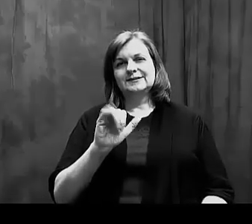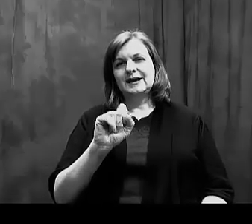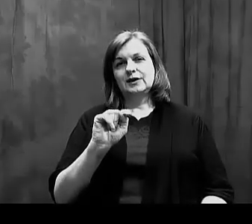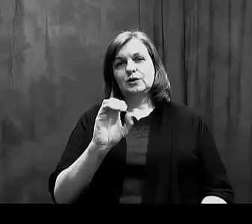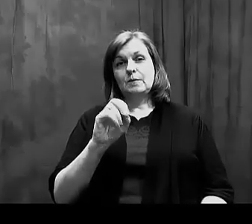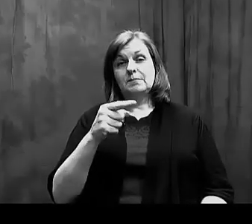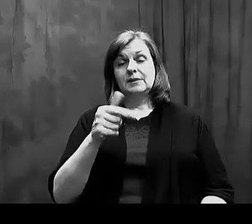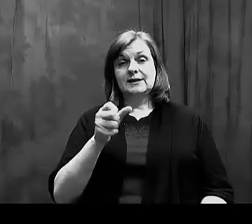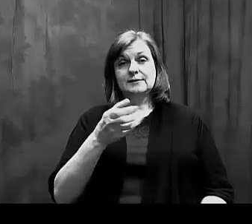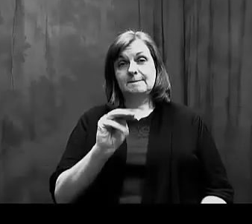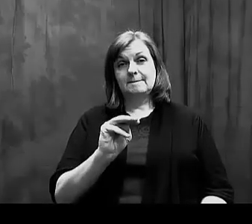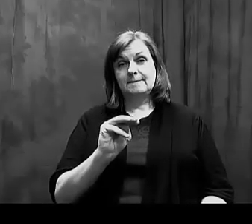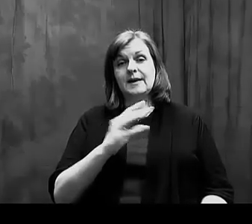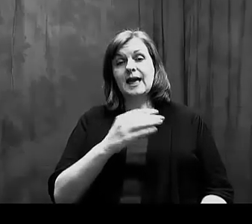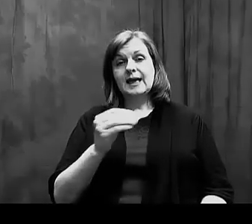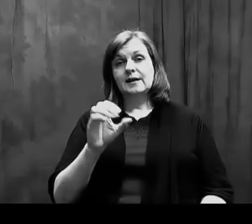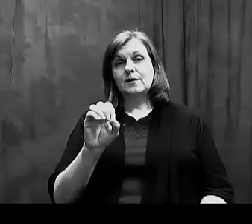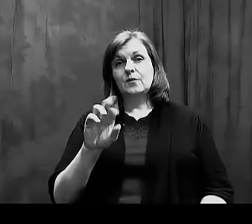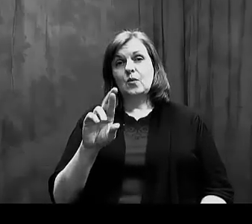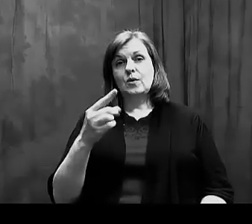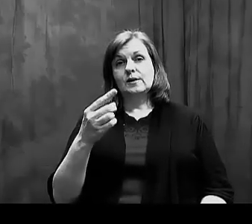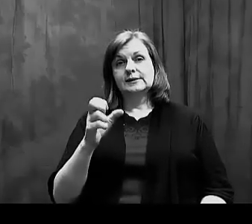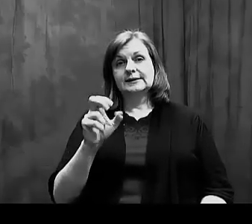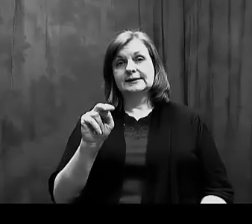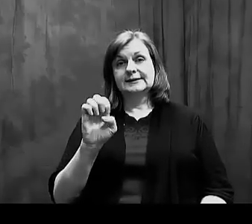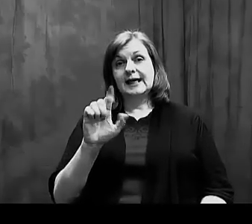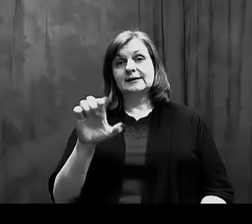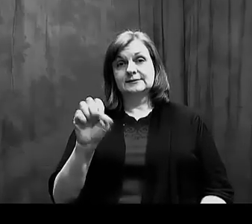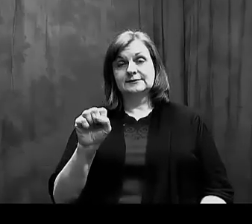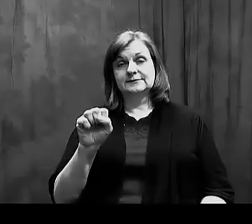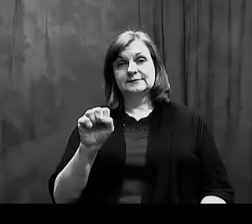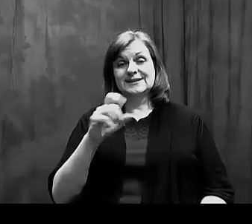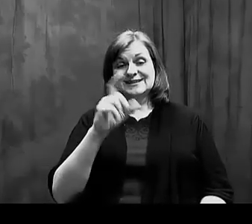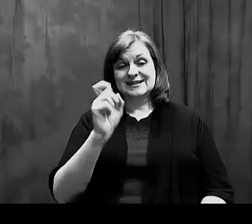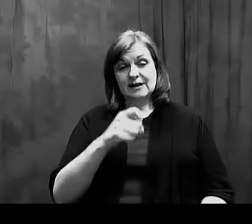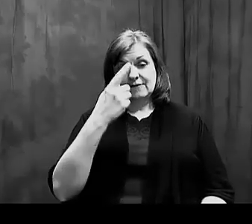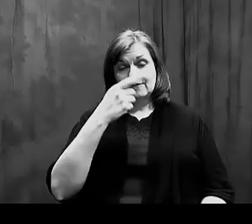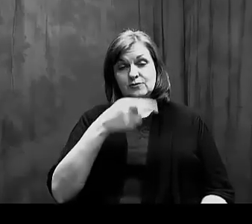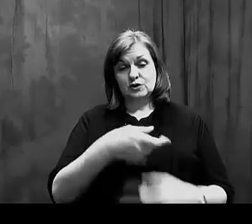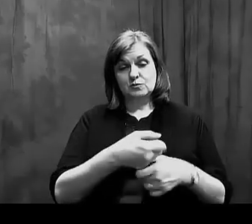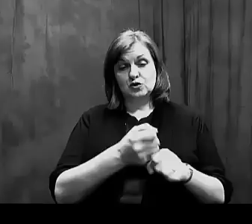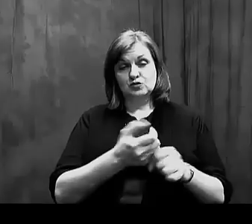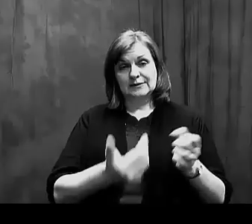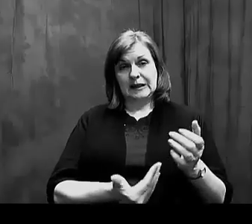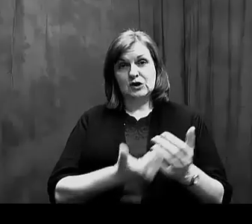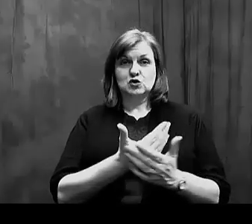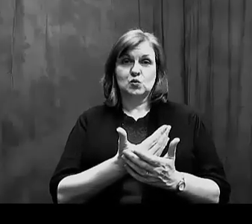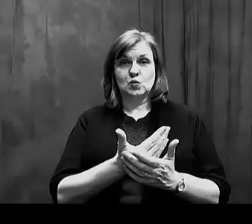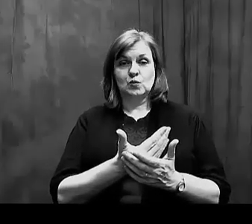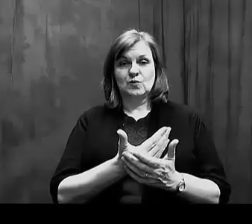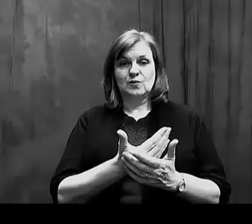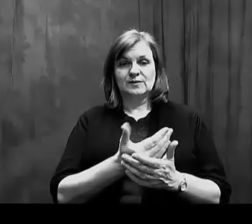of chromosomes we will discuss this more in genetics